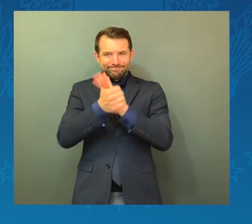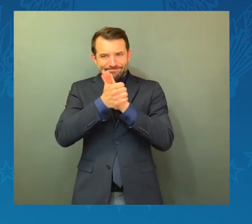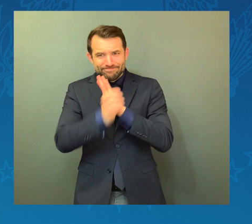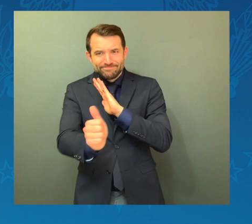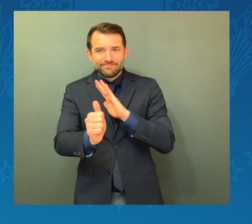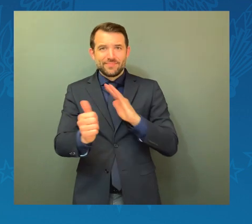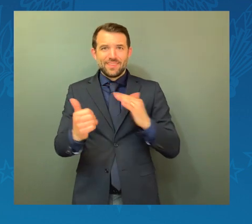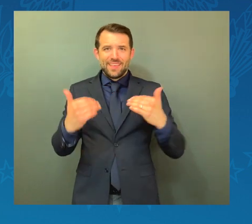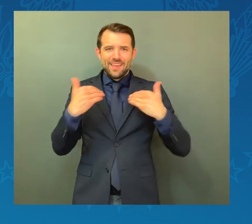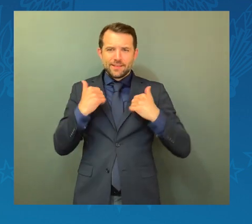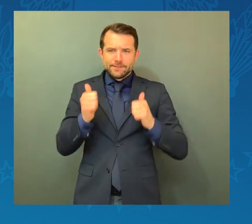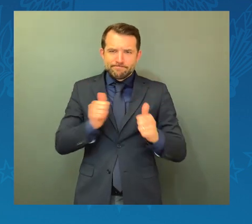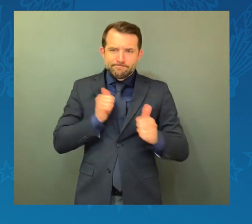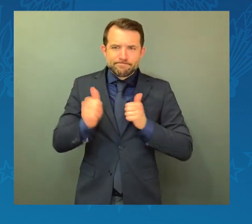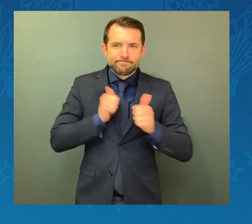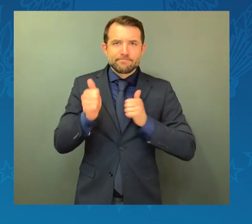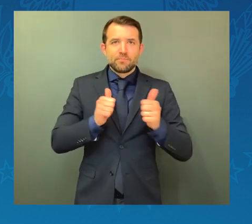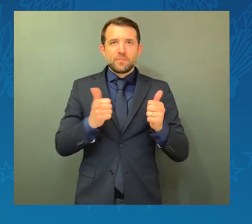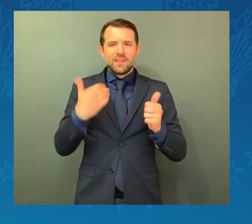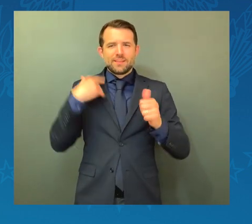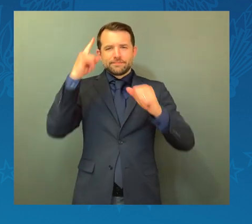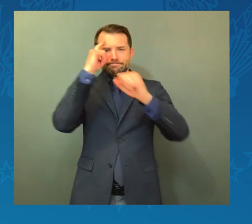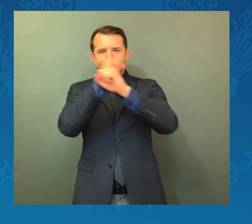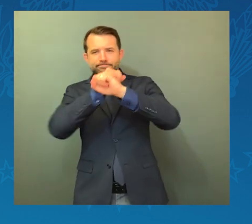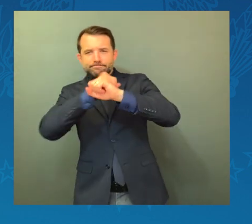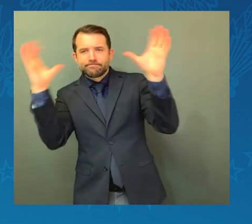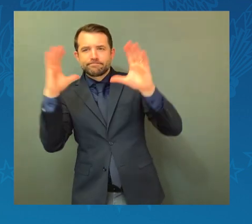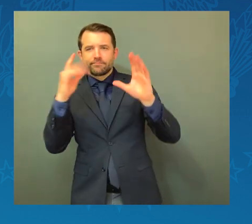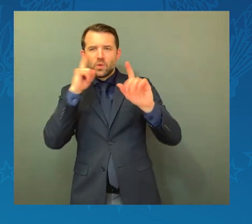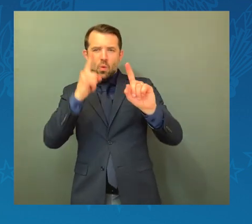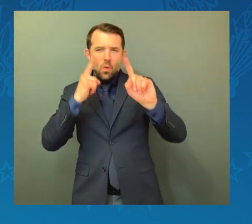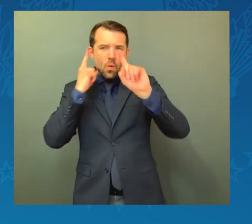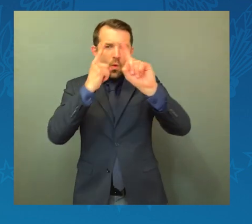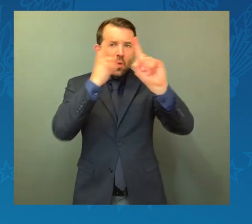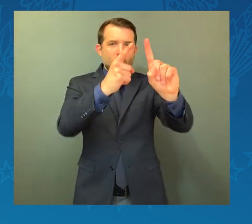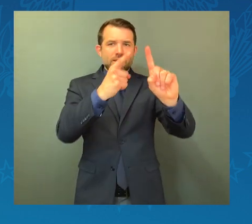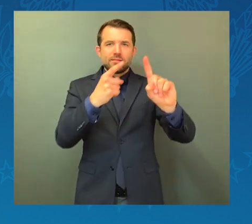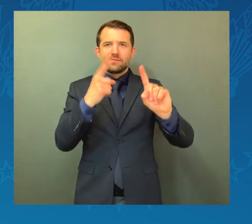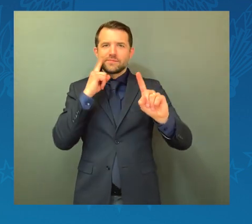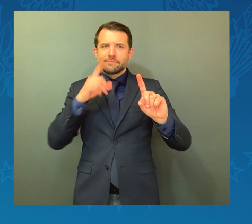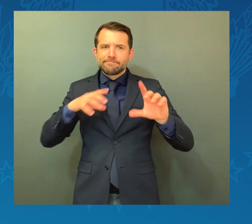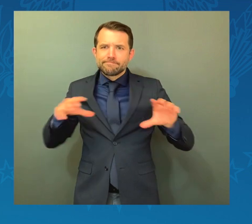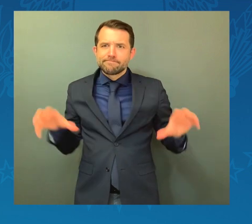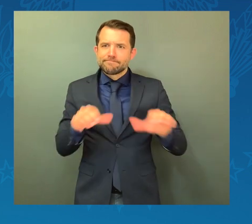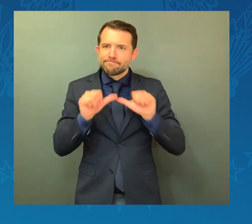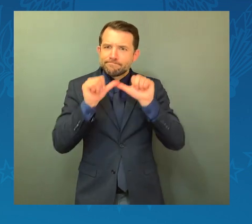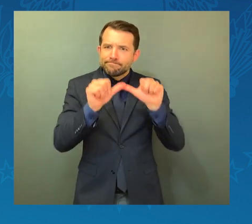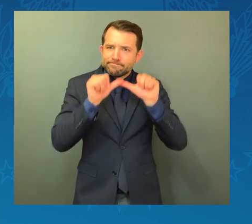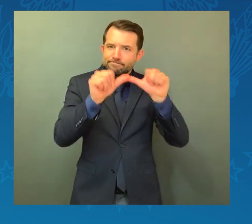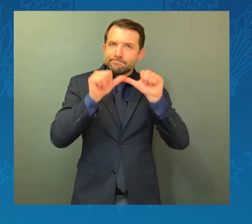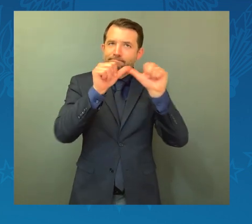people who, when given the opportunity, will build something extraordinary.